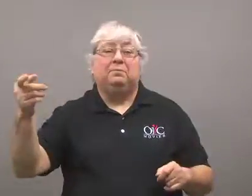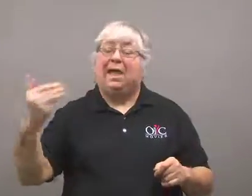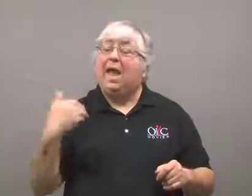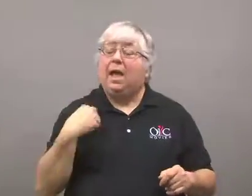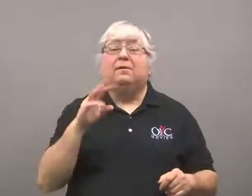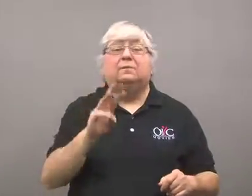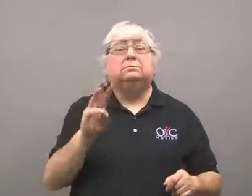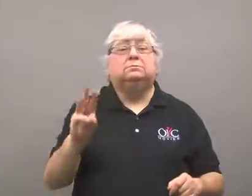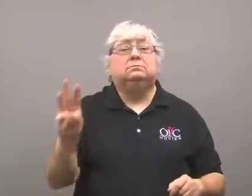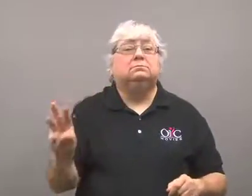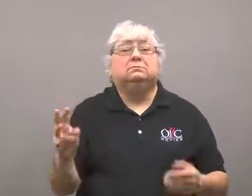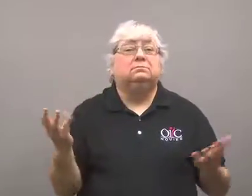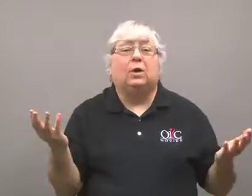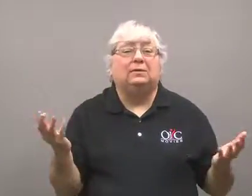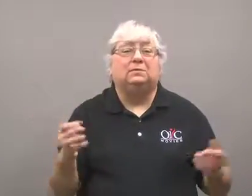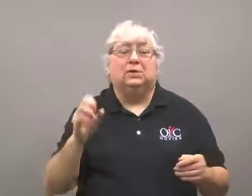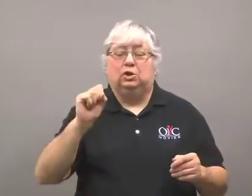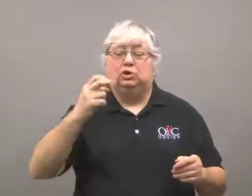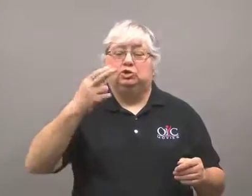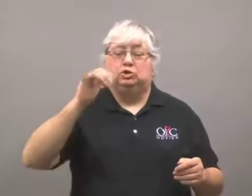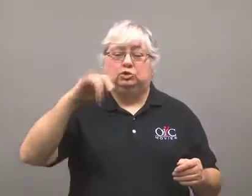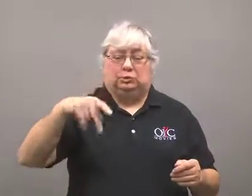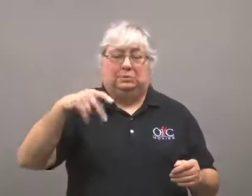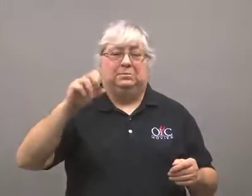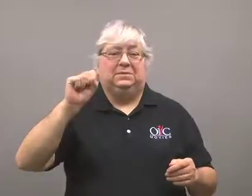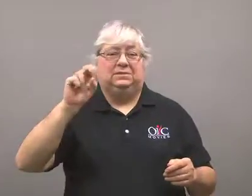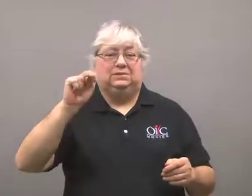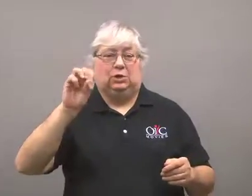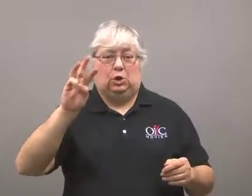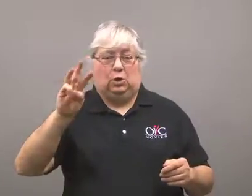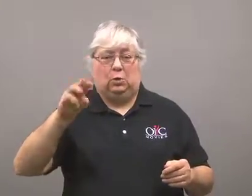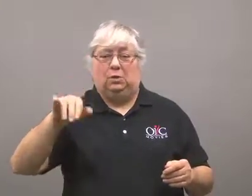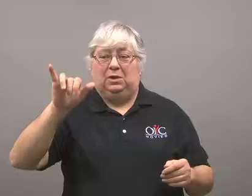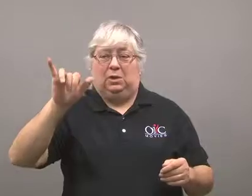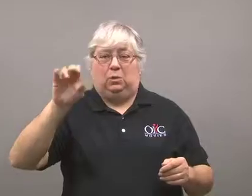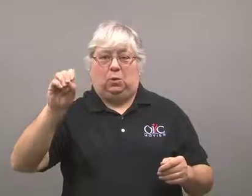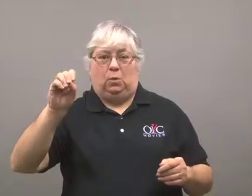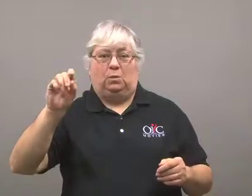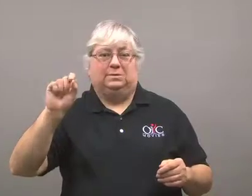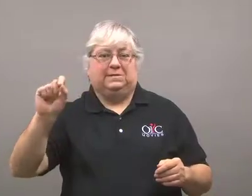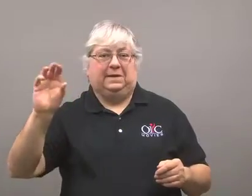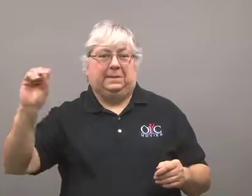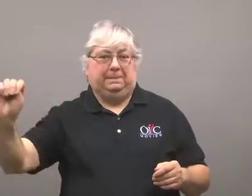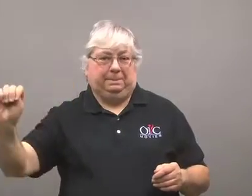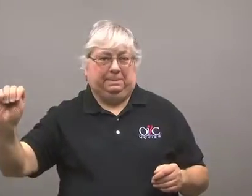His website is titled ShipSnowYo.com.